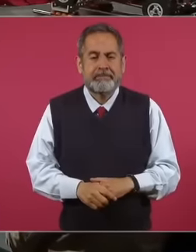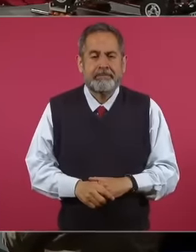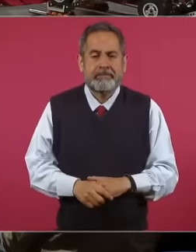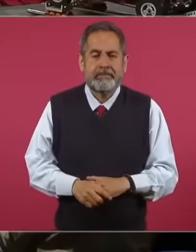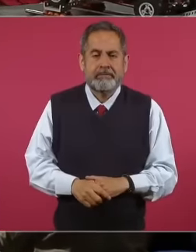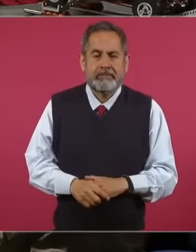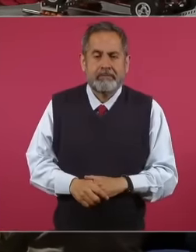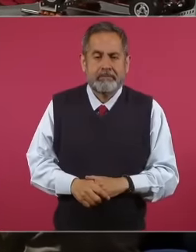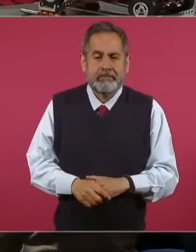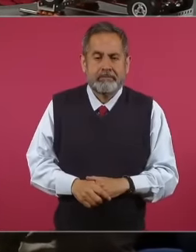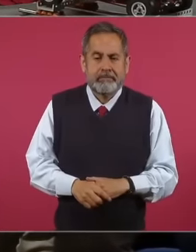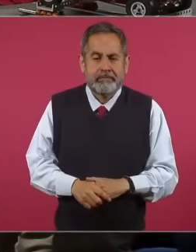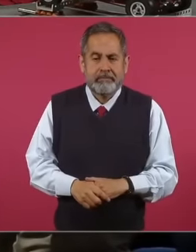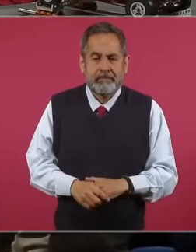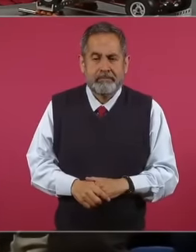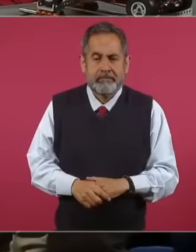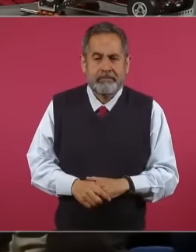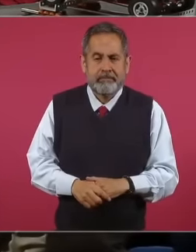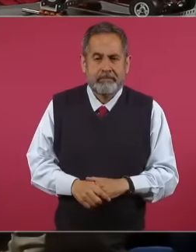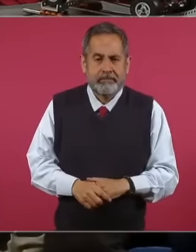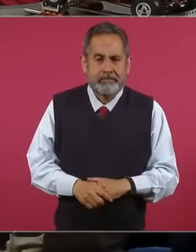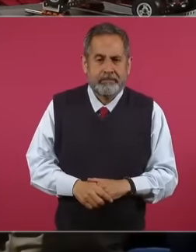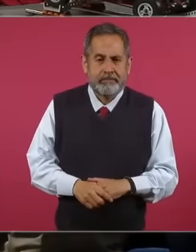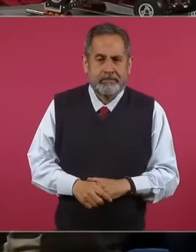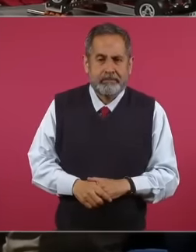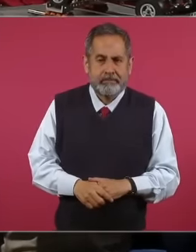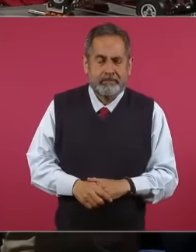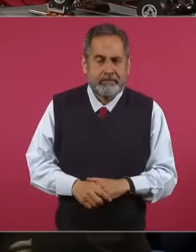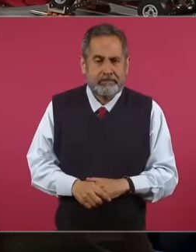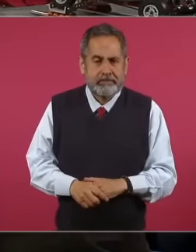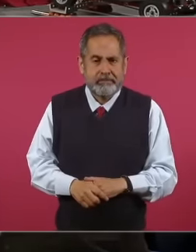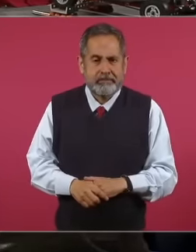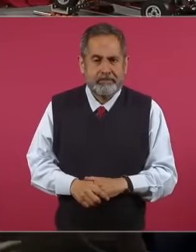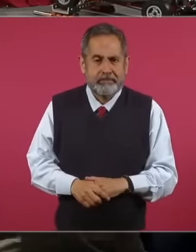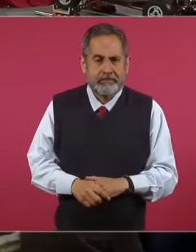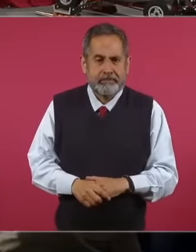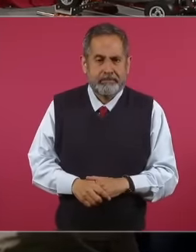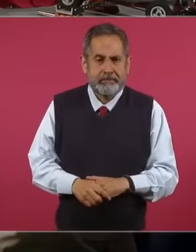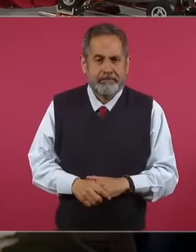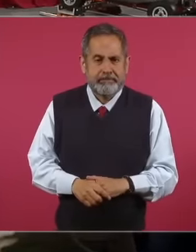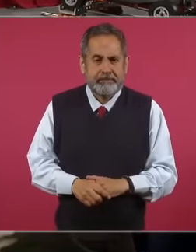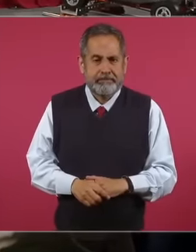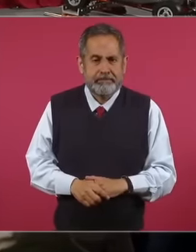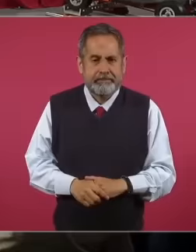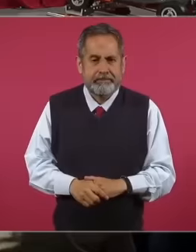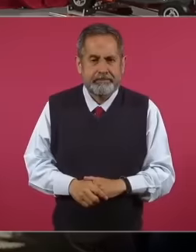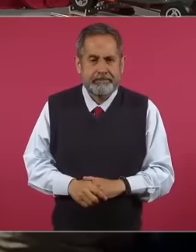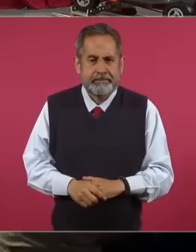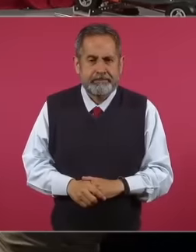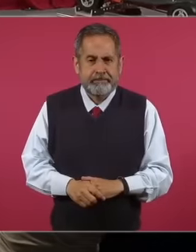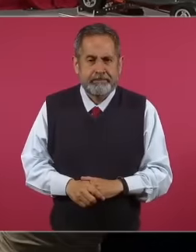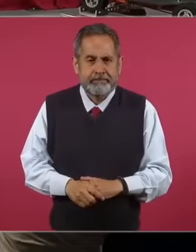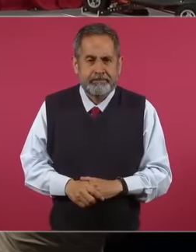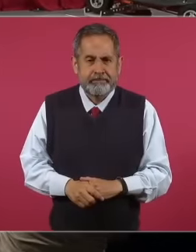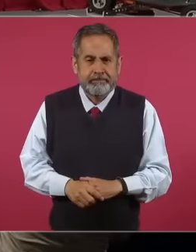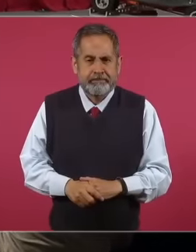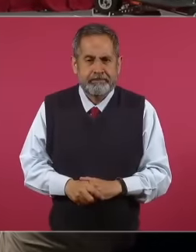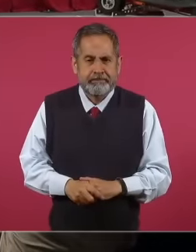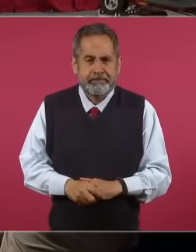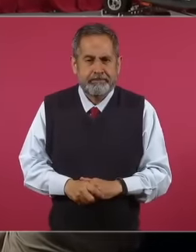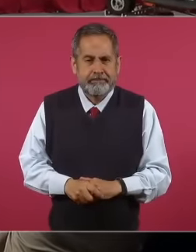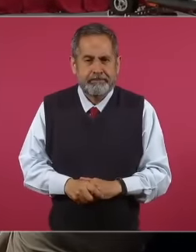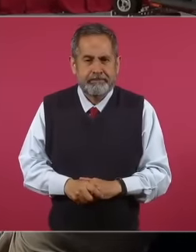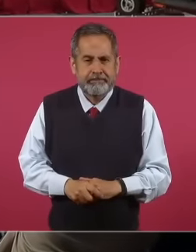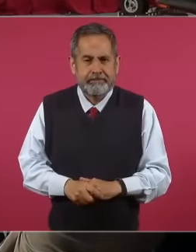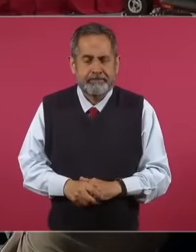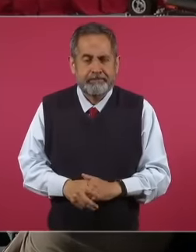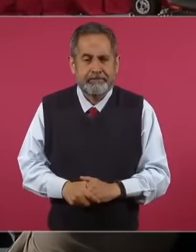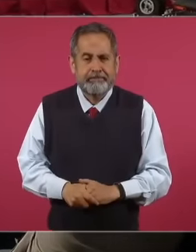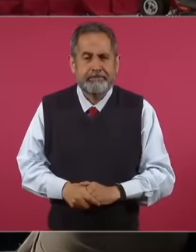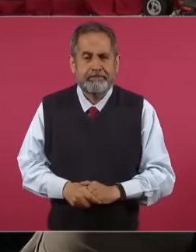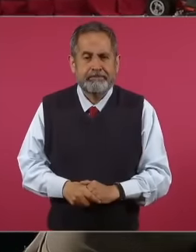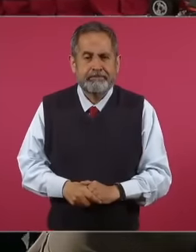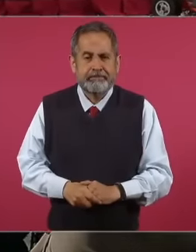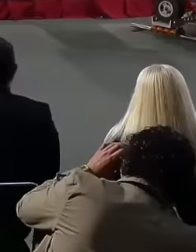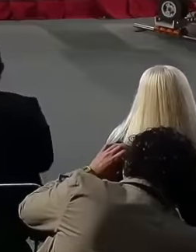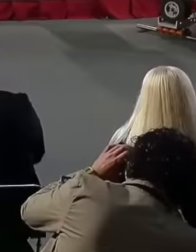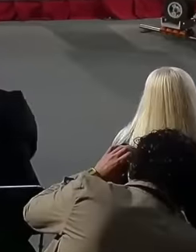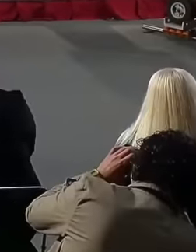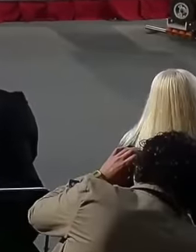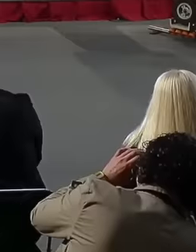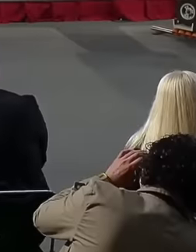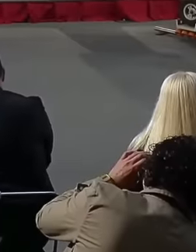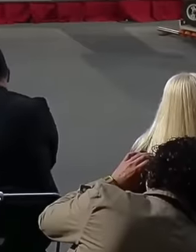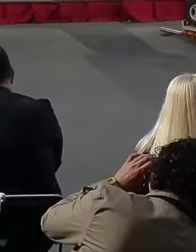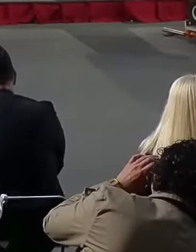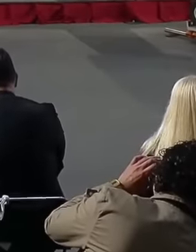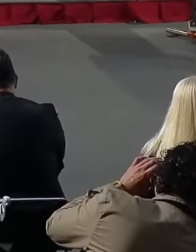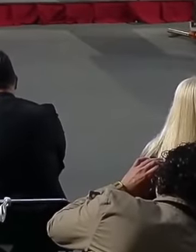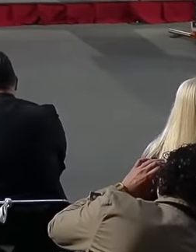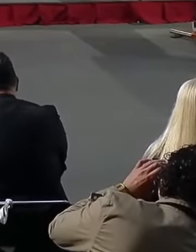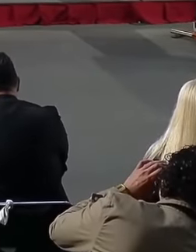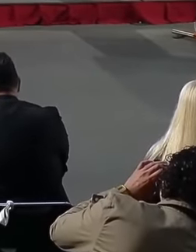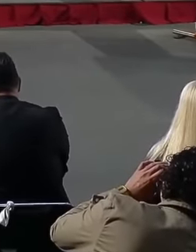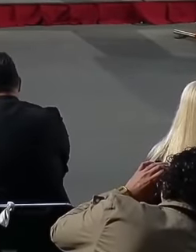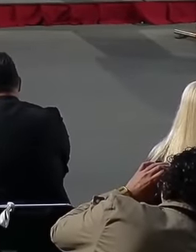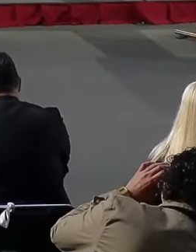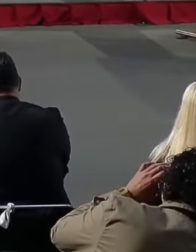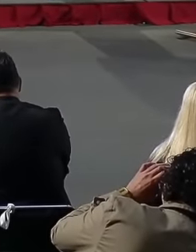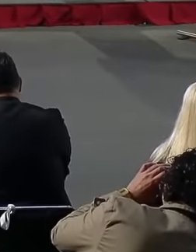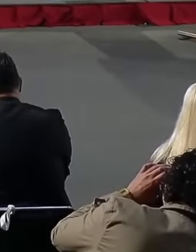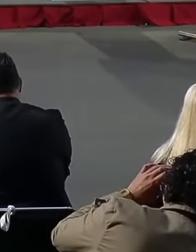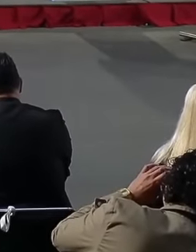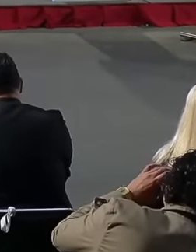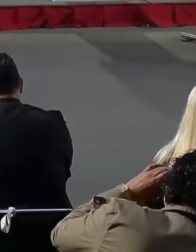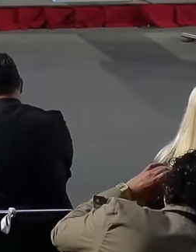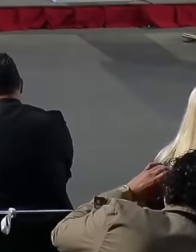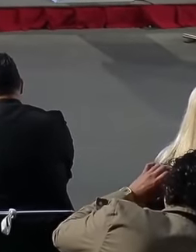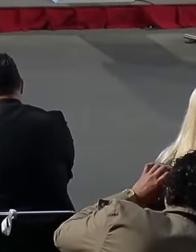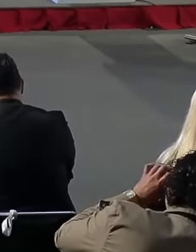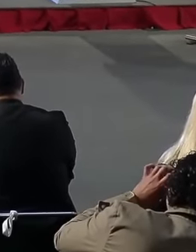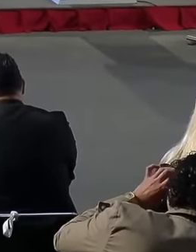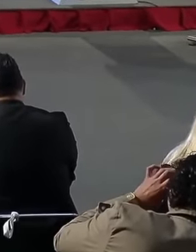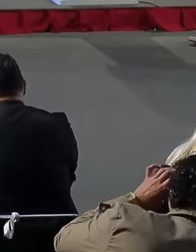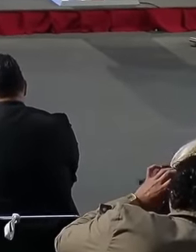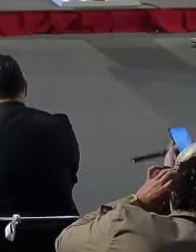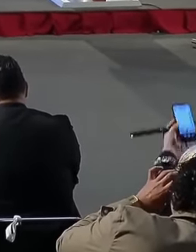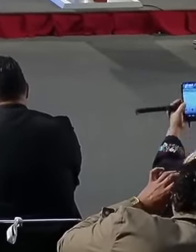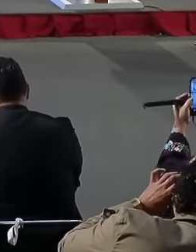ready for the above, the business coordinating council and the